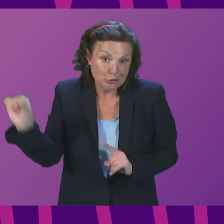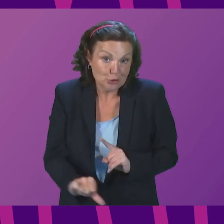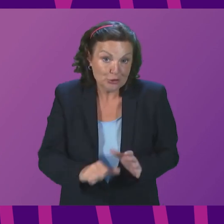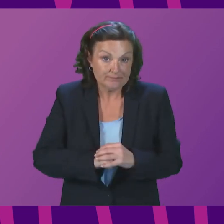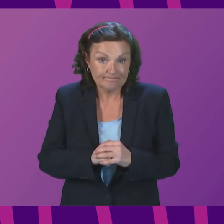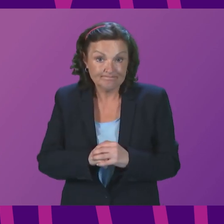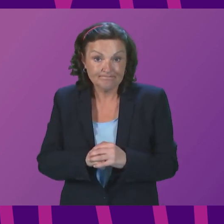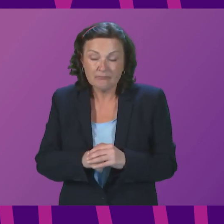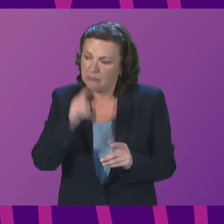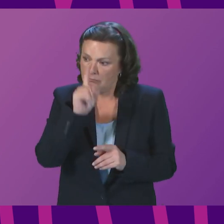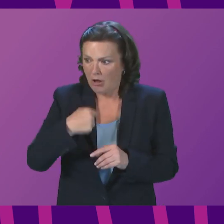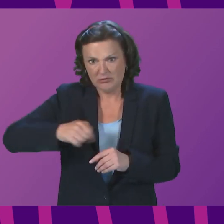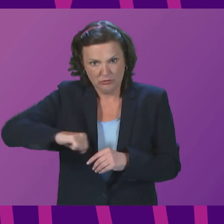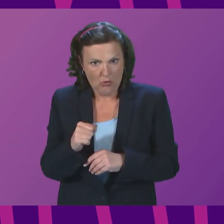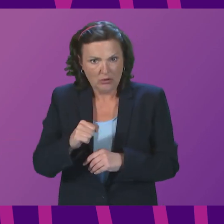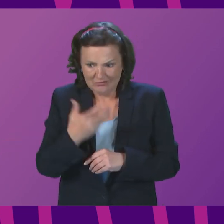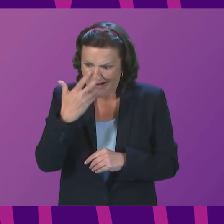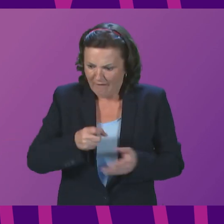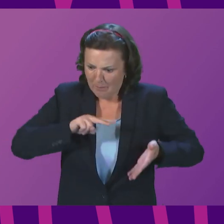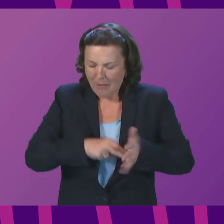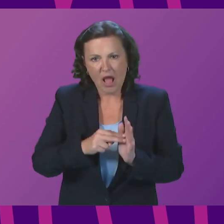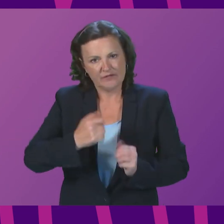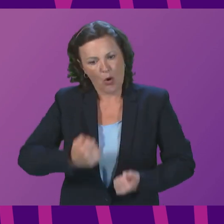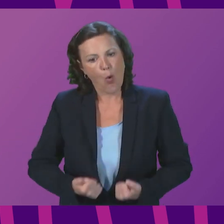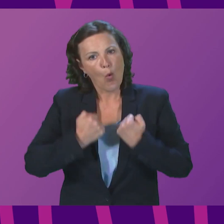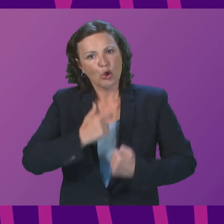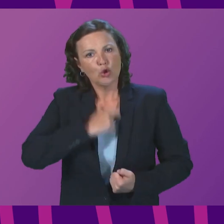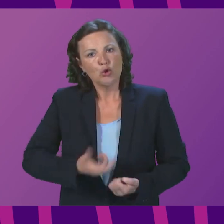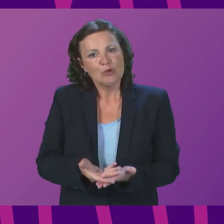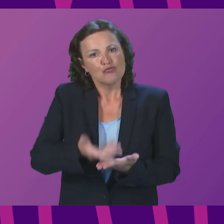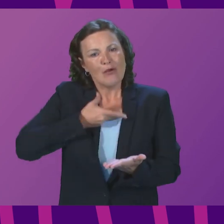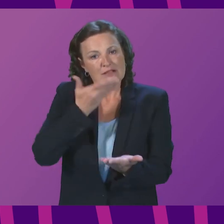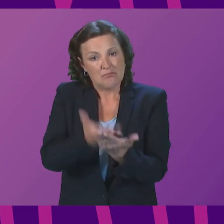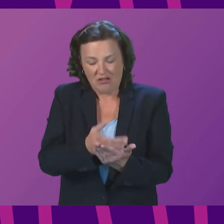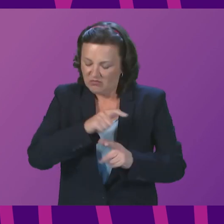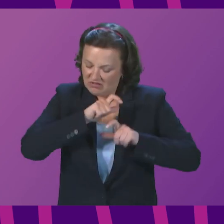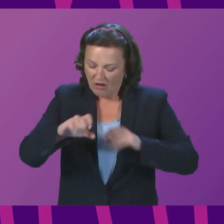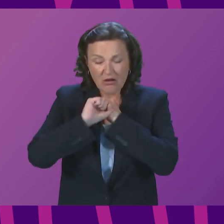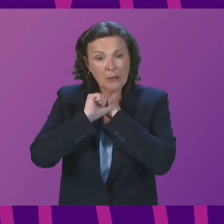We have plans for a human rights bill, and we remain committed to taking them forward